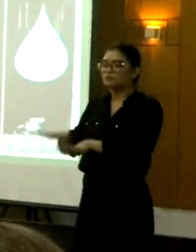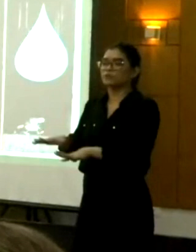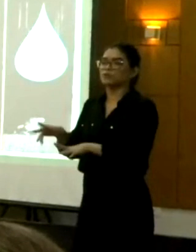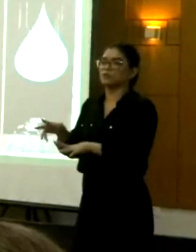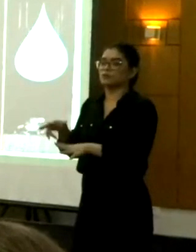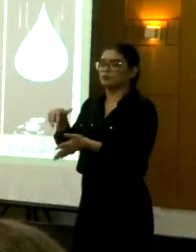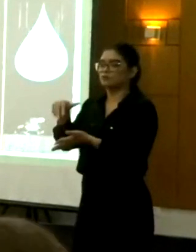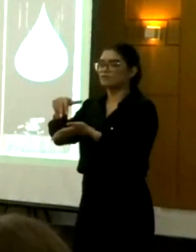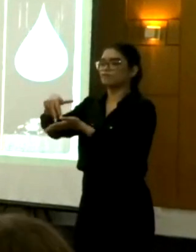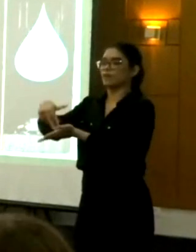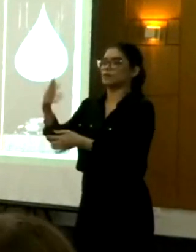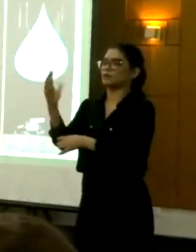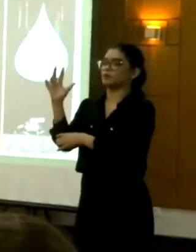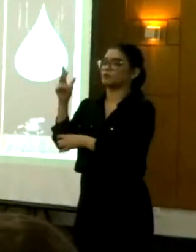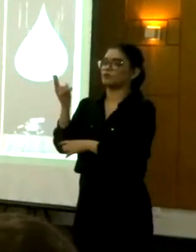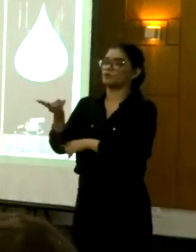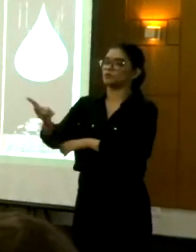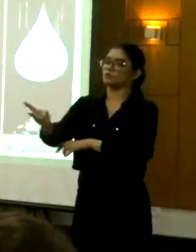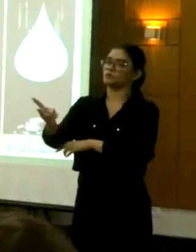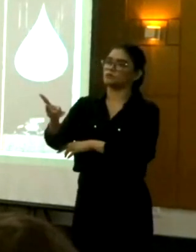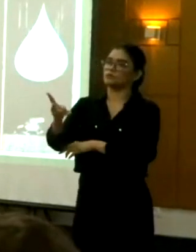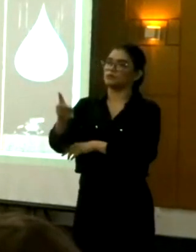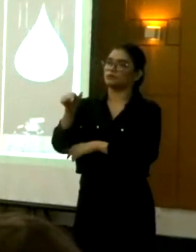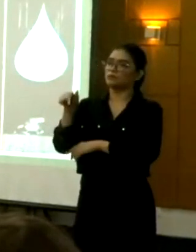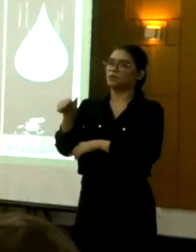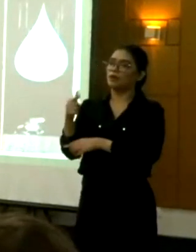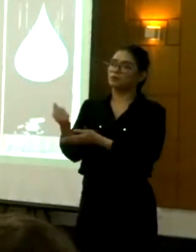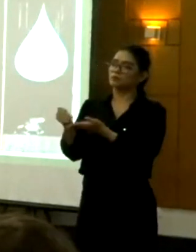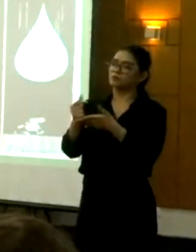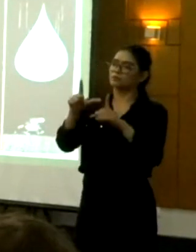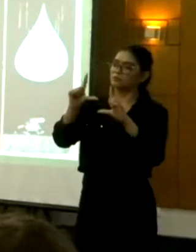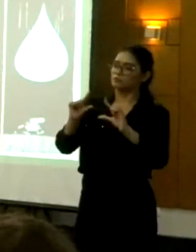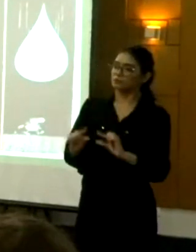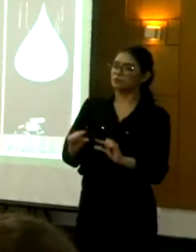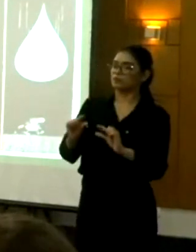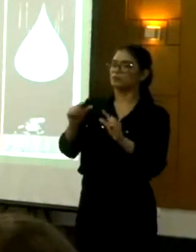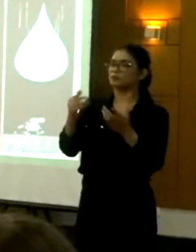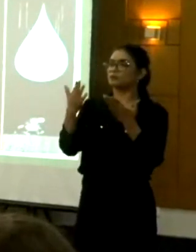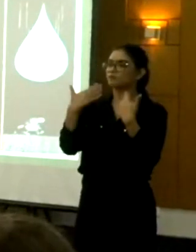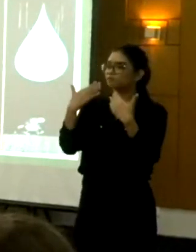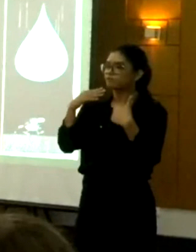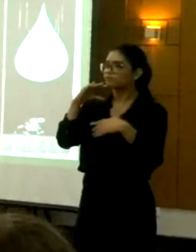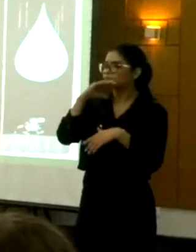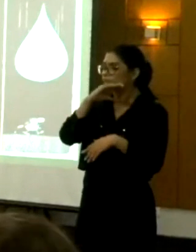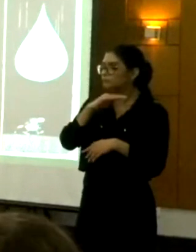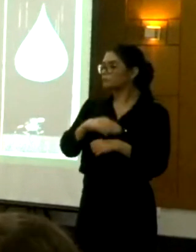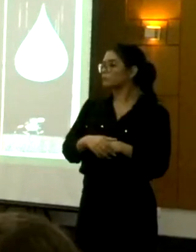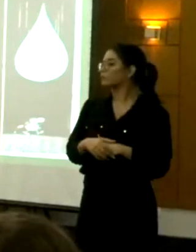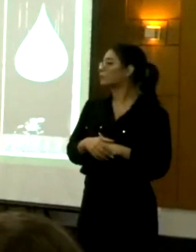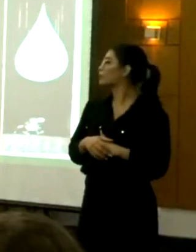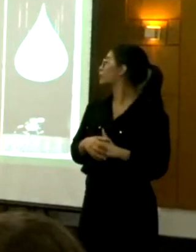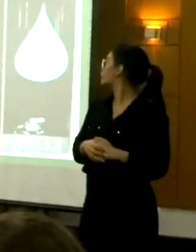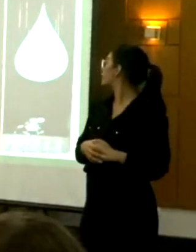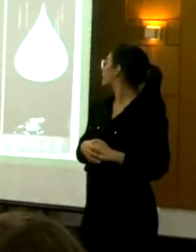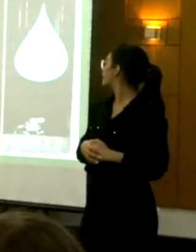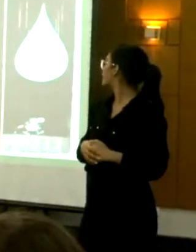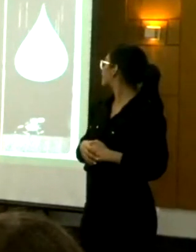this another is a topic that is very relevant, this one I have spoken a lot about, it has touched a lot and I have already given lectures